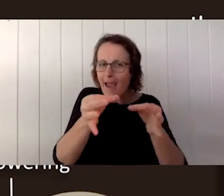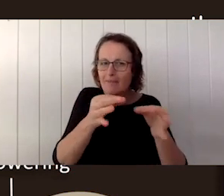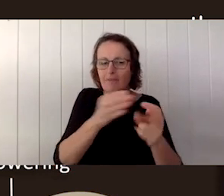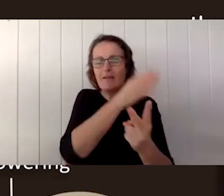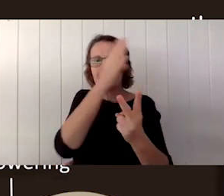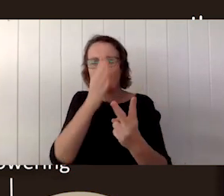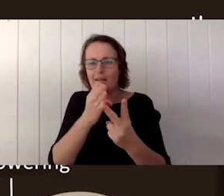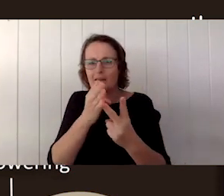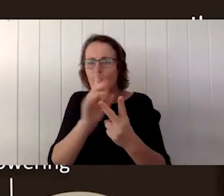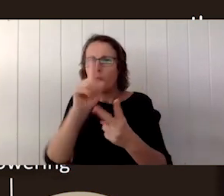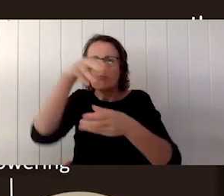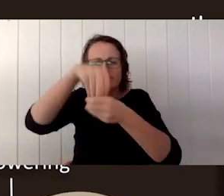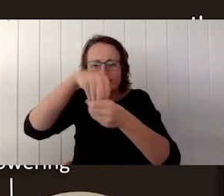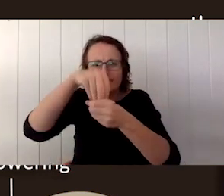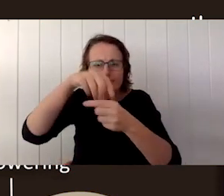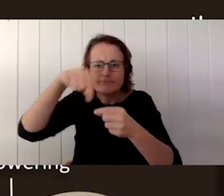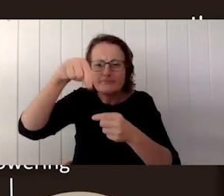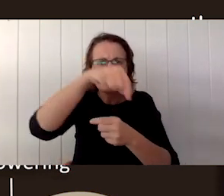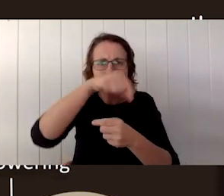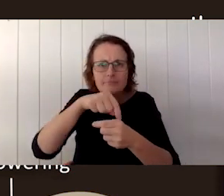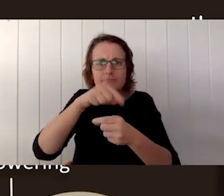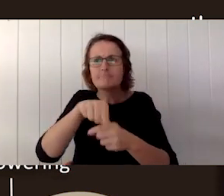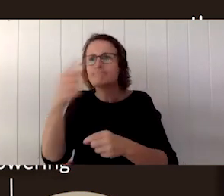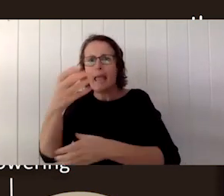along with empathy and understanding. How do we build a